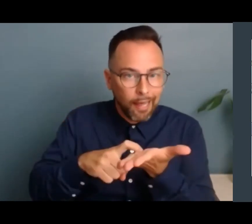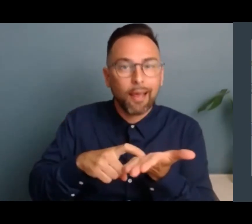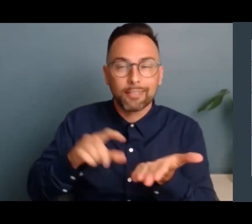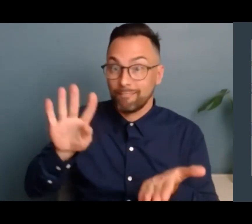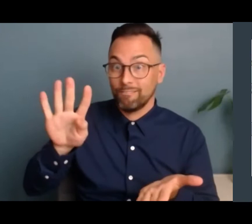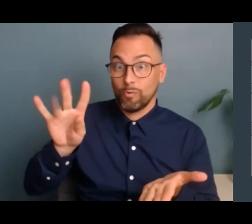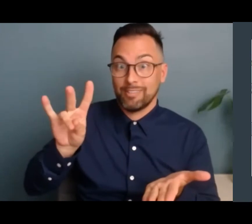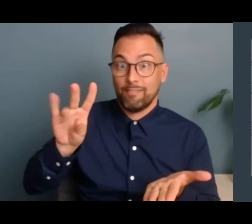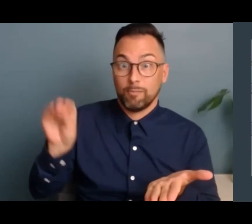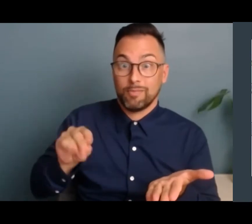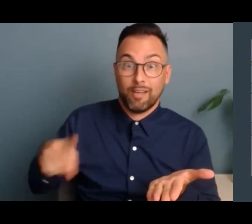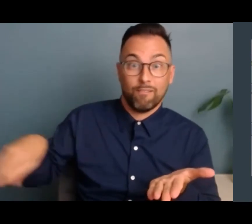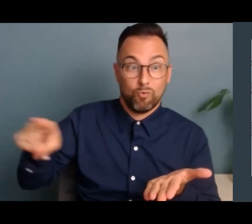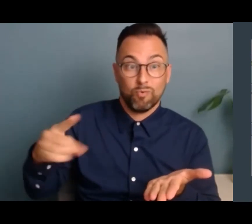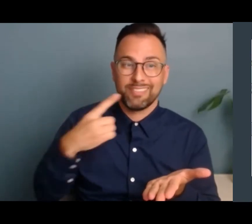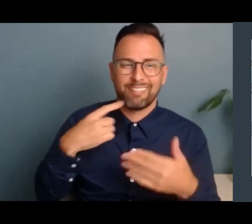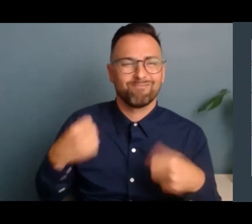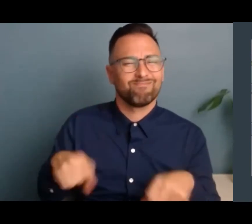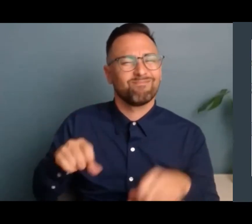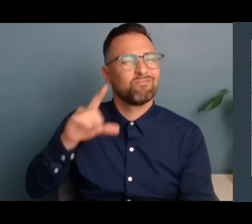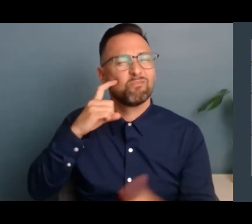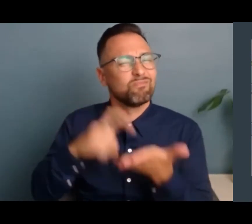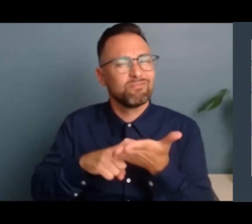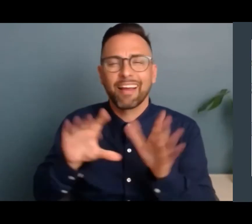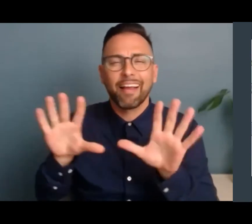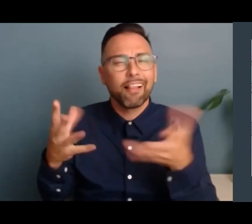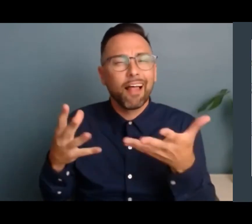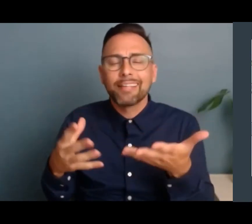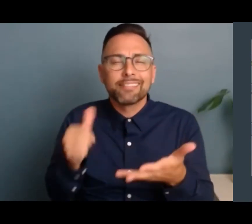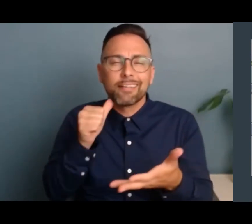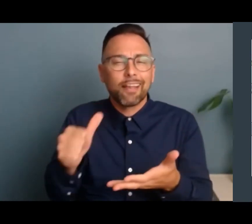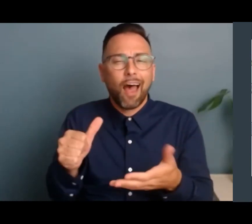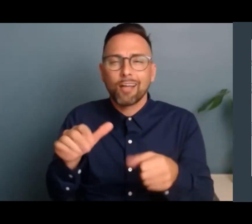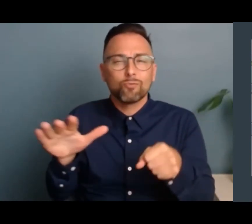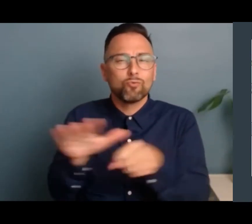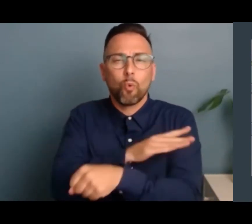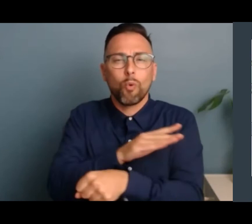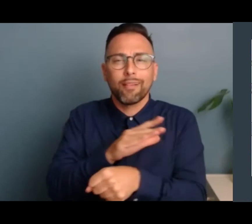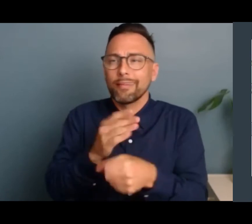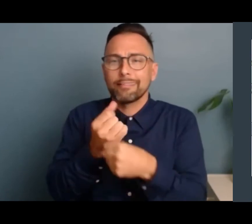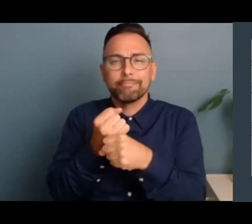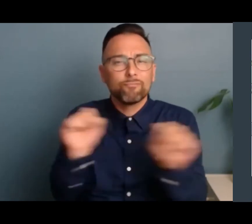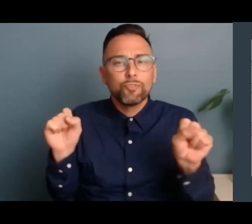and the response was 47% of an affirmation, the recognition that the classrooms are not fully